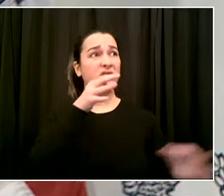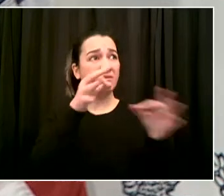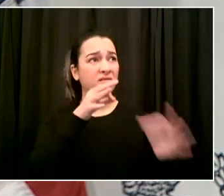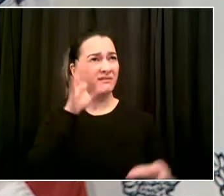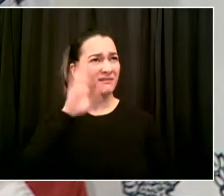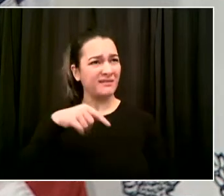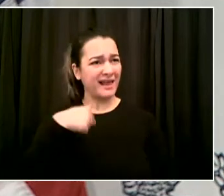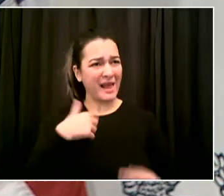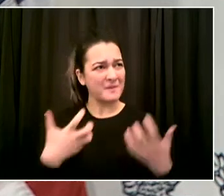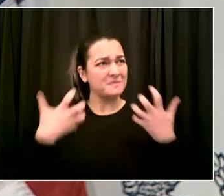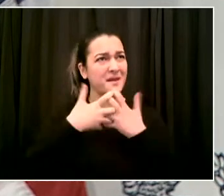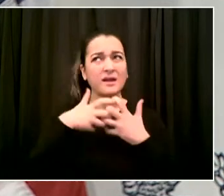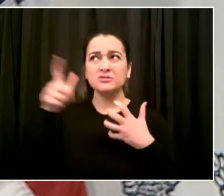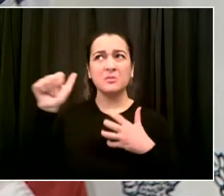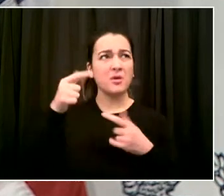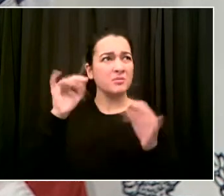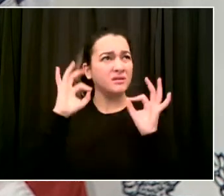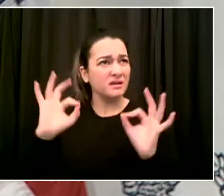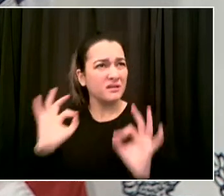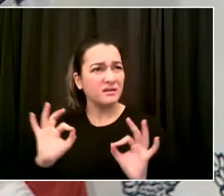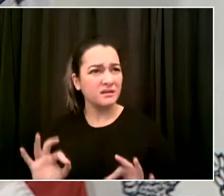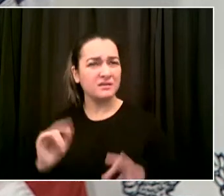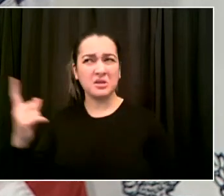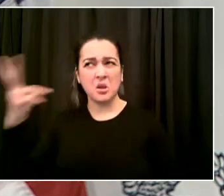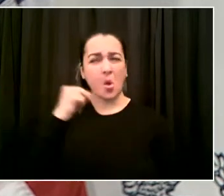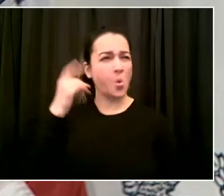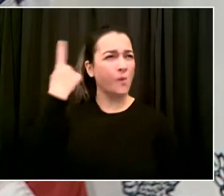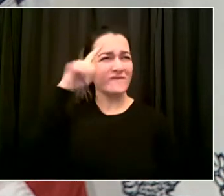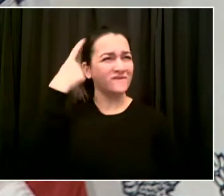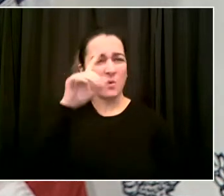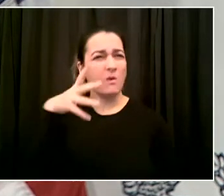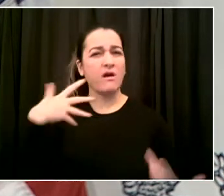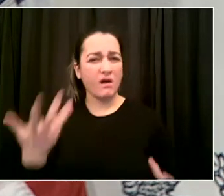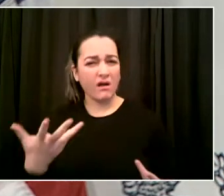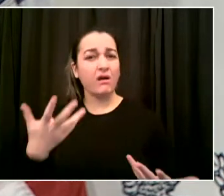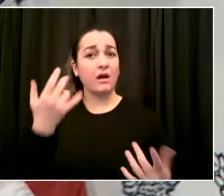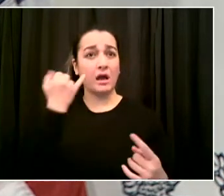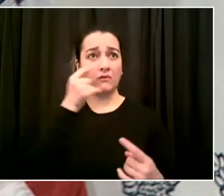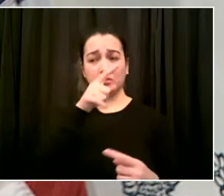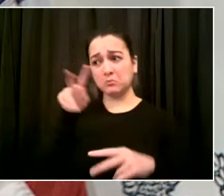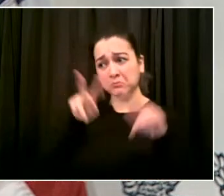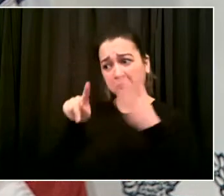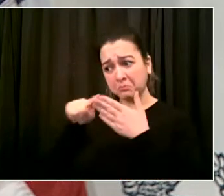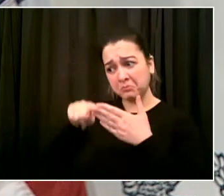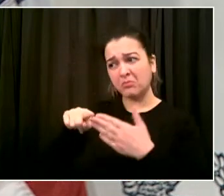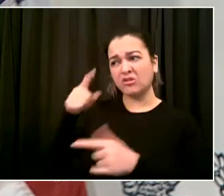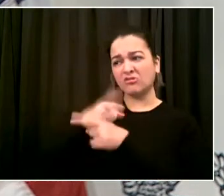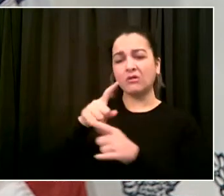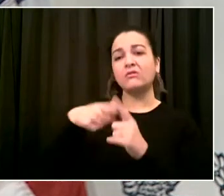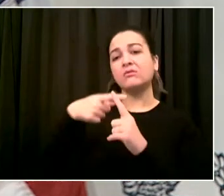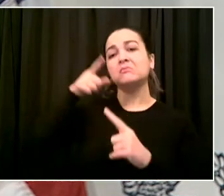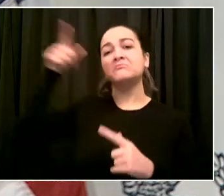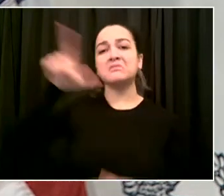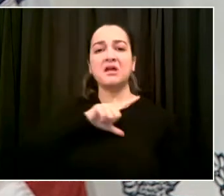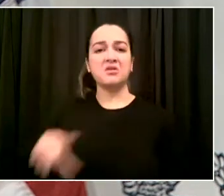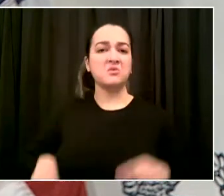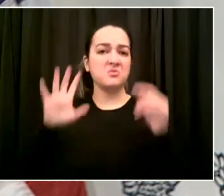WANT US TO TALK ABOUT. Reporter: IN ADDITIONAL A